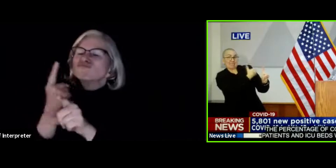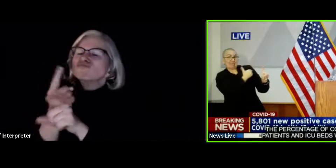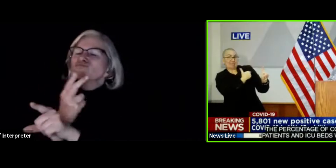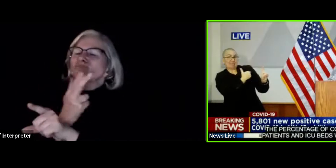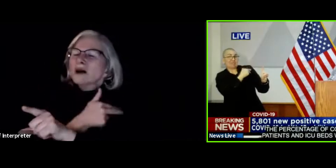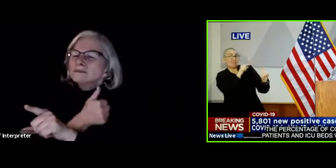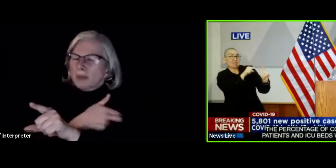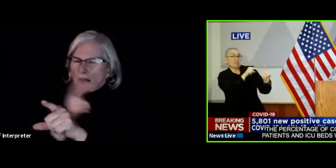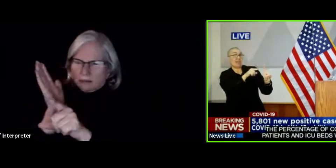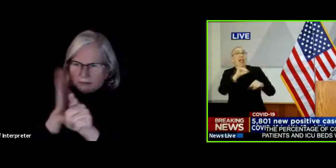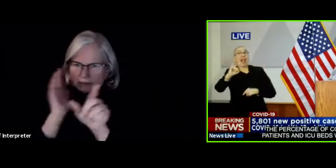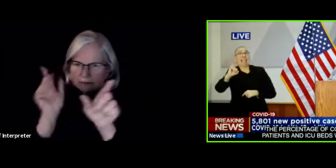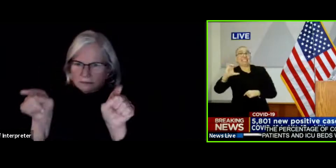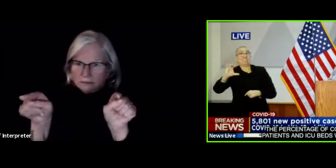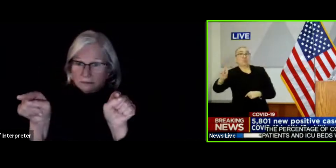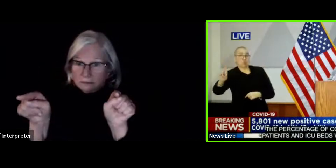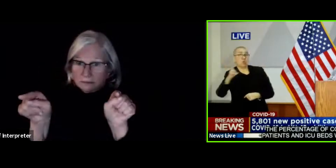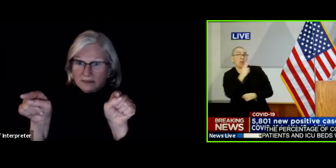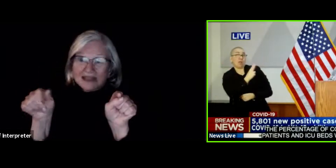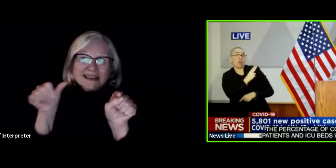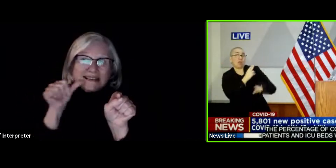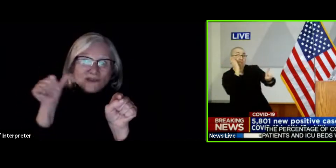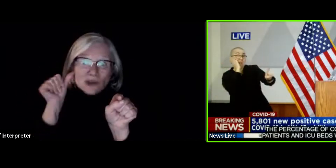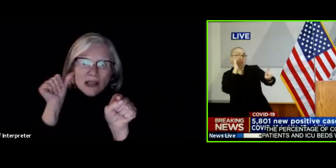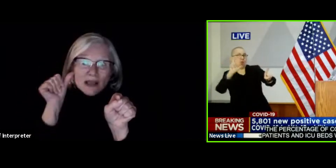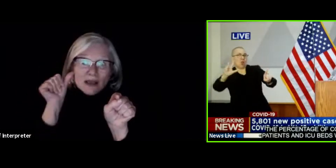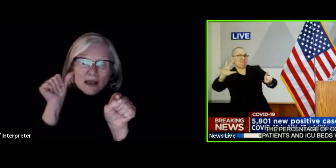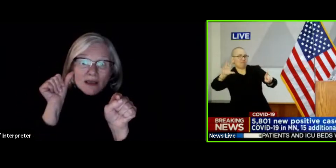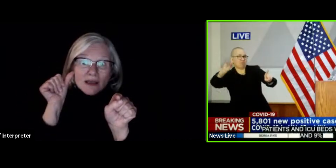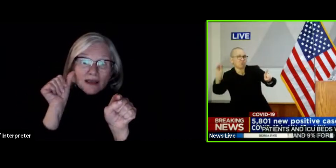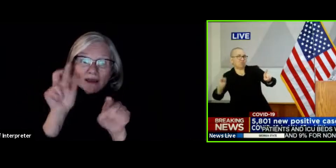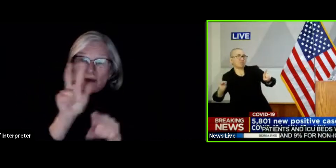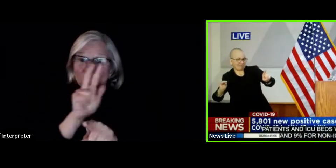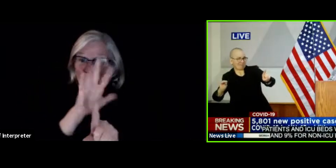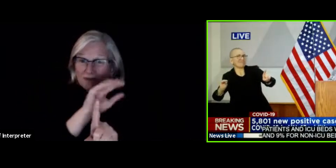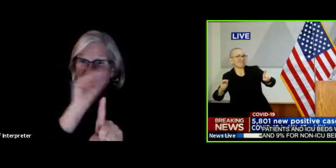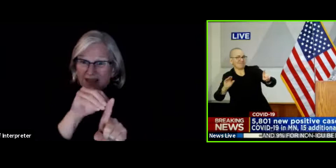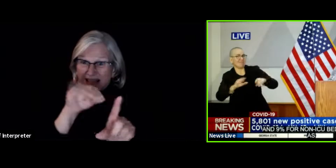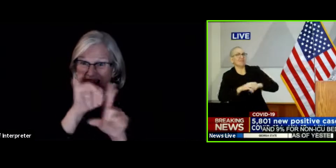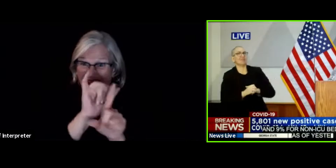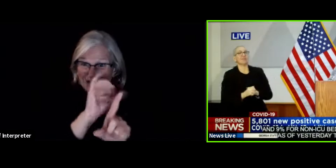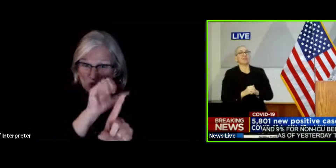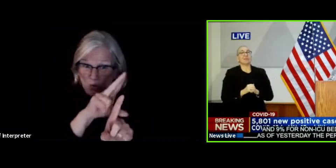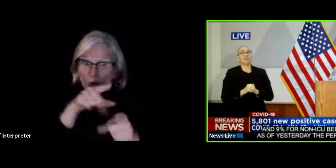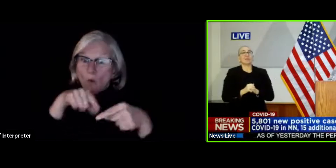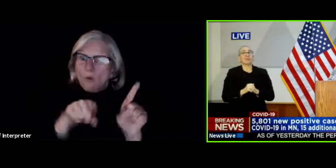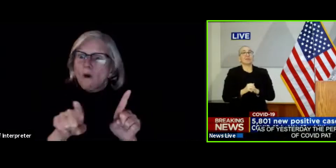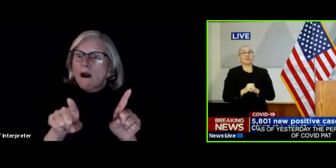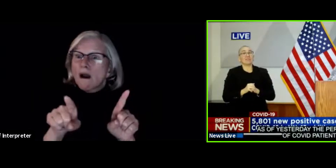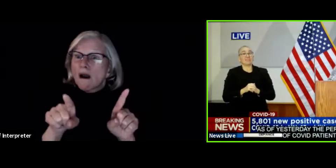BEDS WAS 35% AND 25% FOR NON-I.C.U.-BEDS. SO THAT REALLY IS PUTTING PRESSURE ON